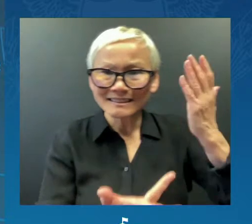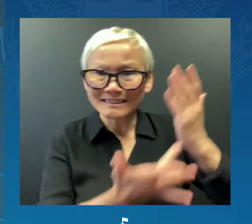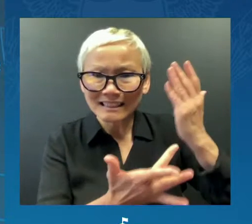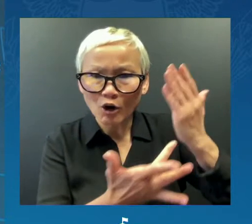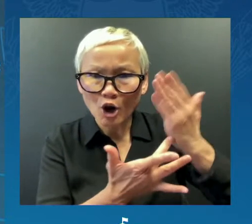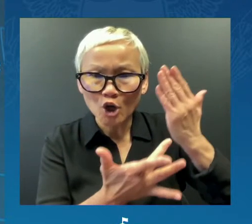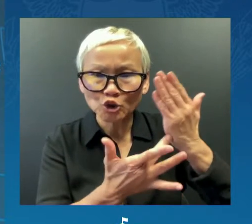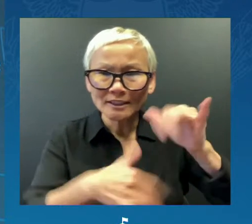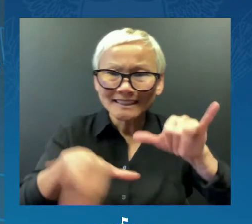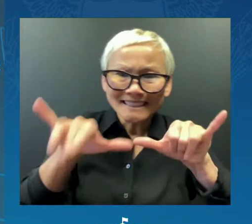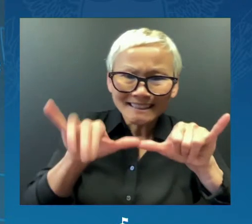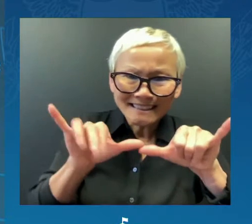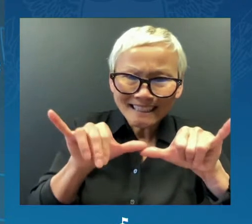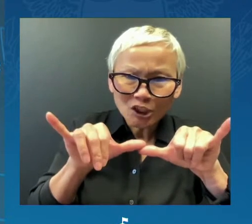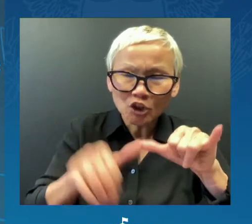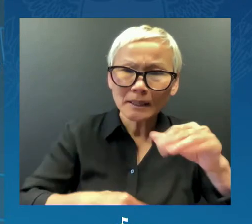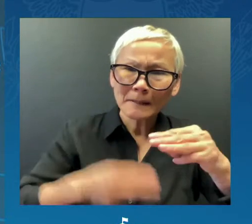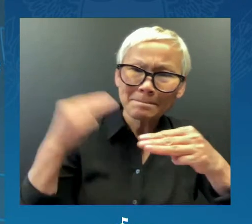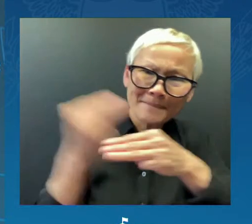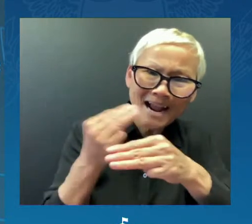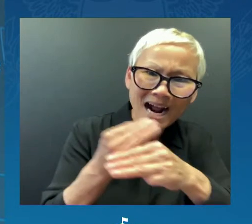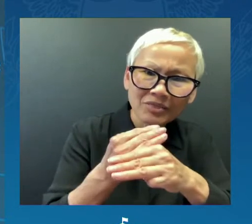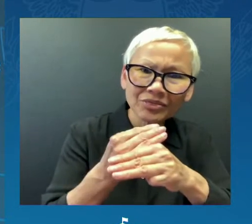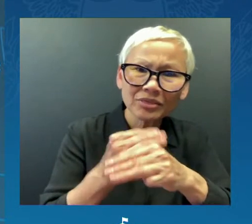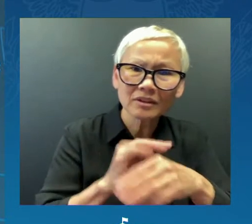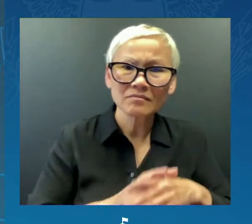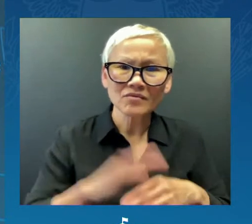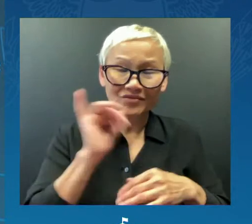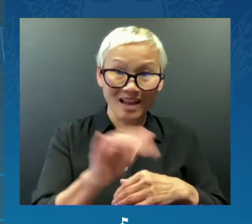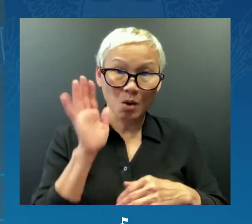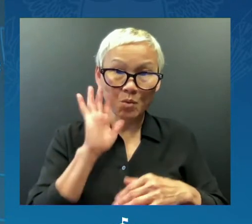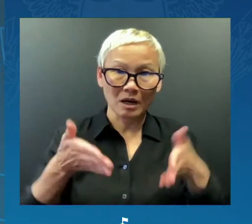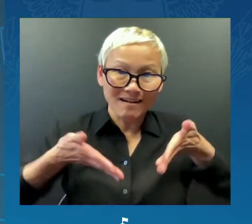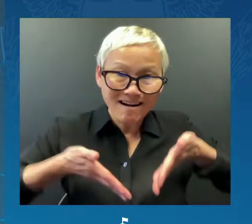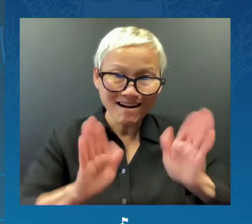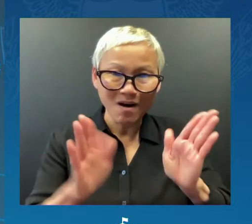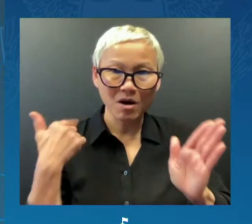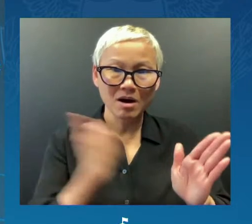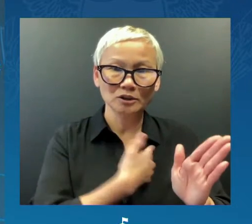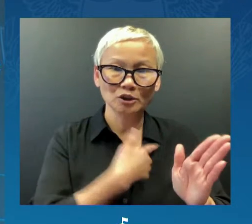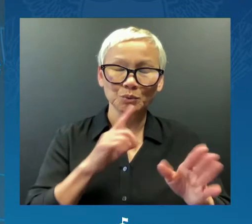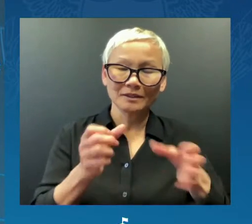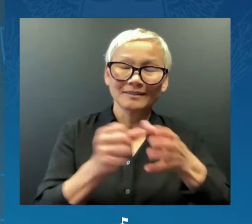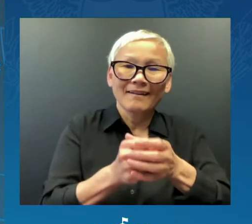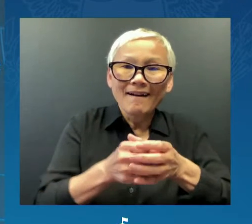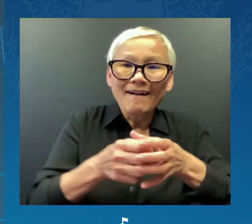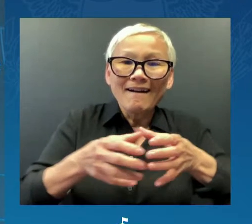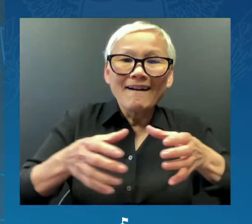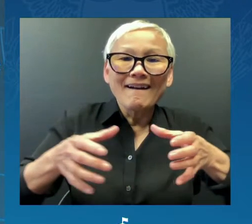And it will allow us to expand our signature program for African youth,